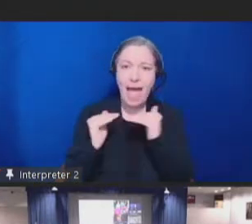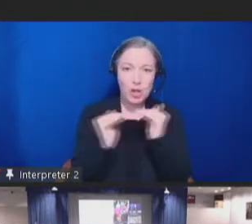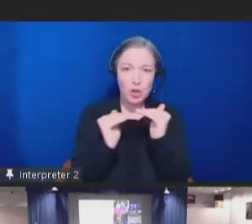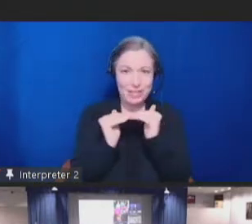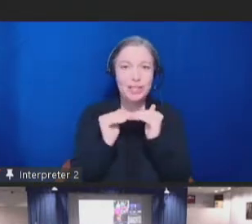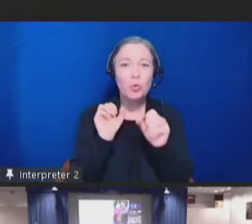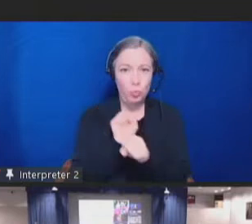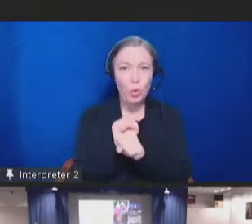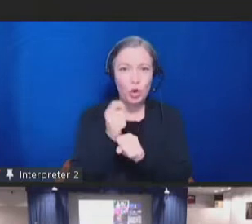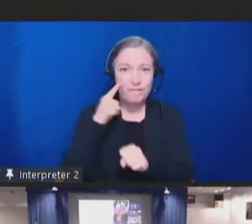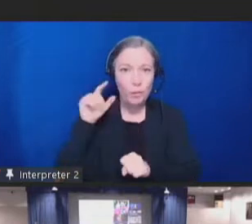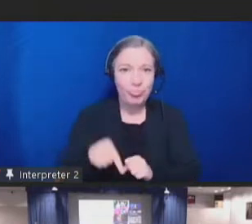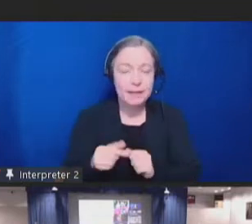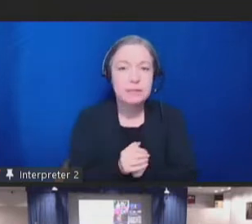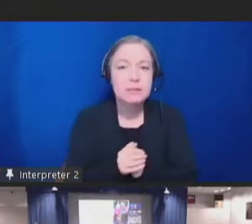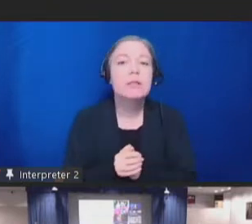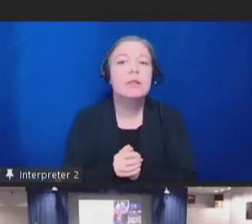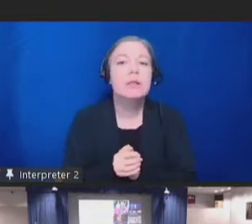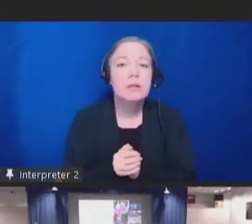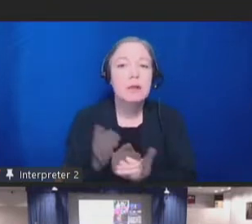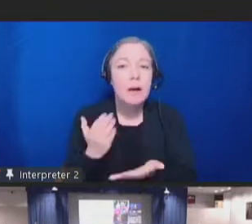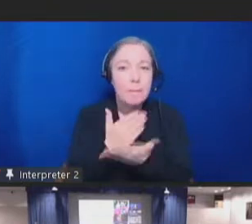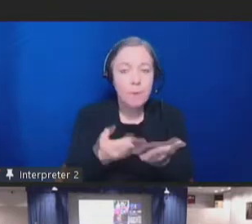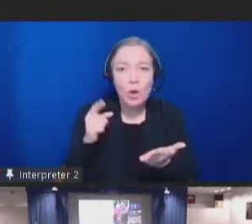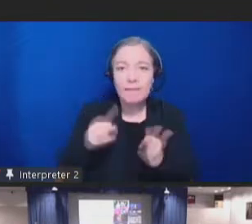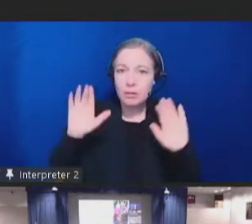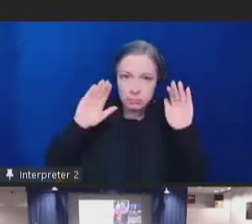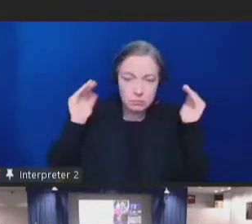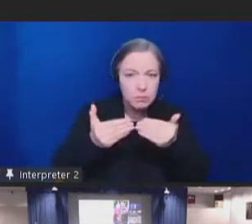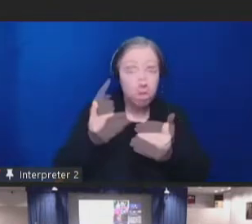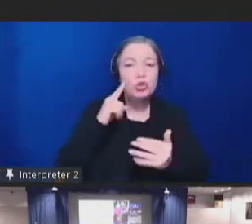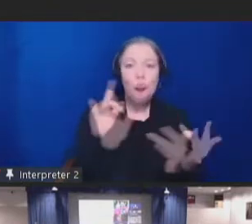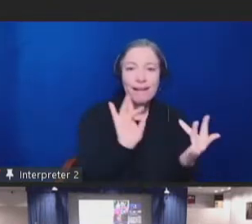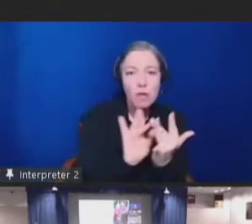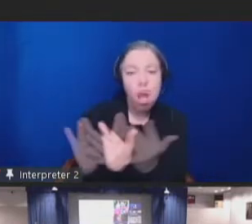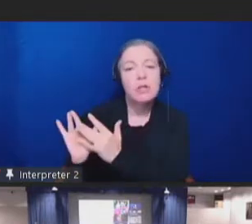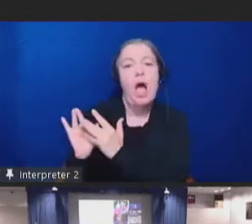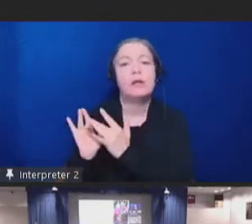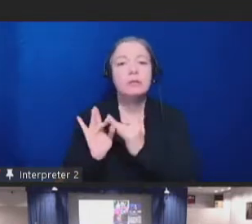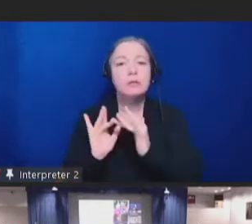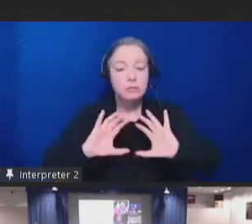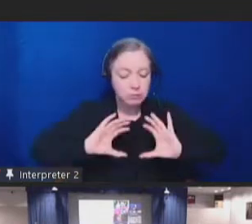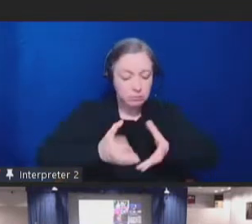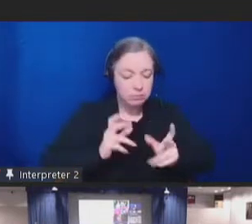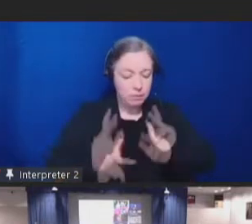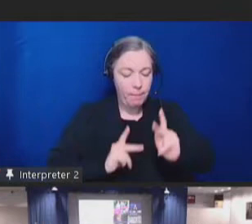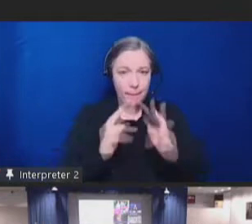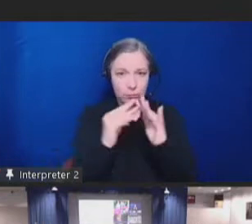of this -- as part of this campaign to reach diverse audiences. We worked with Black, Latino,